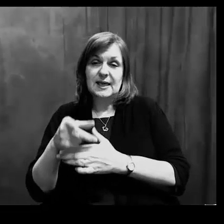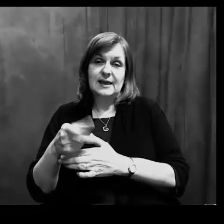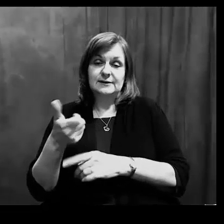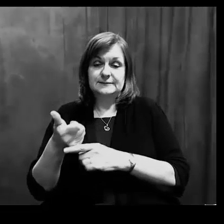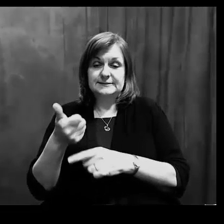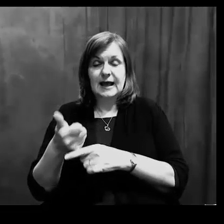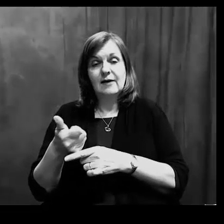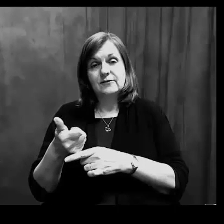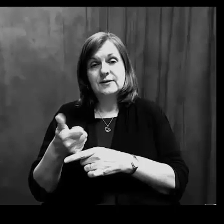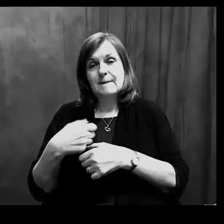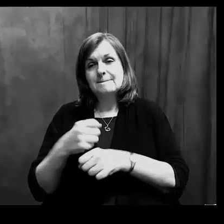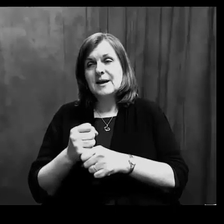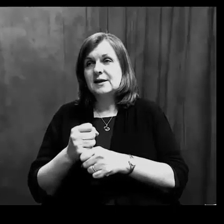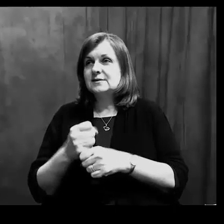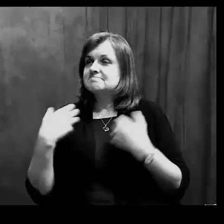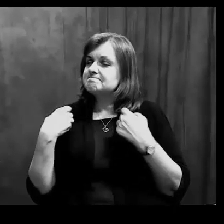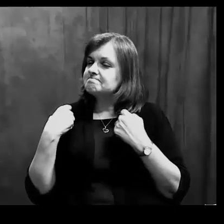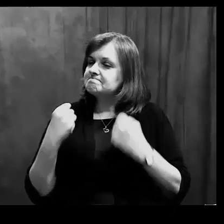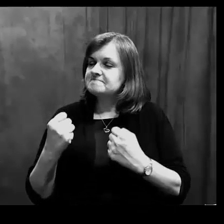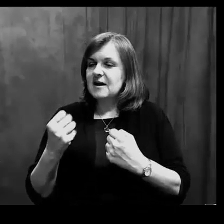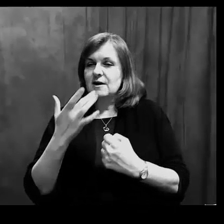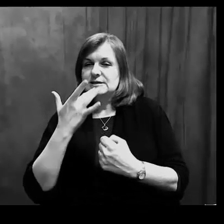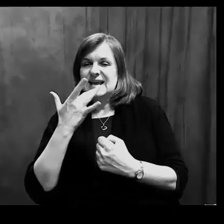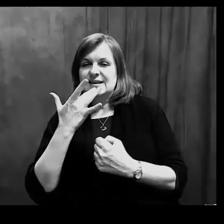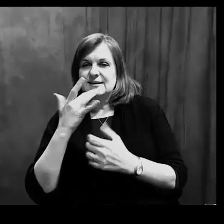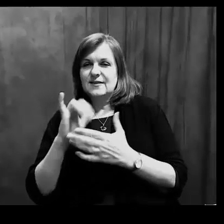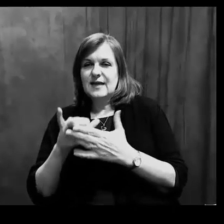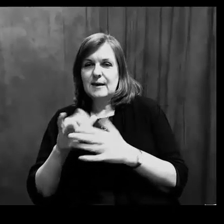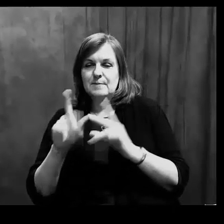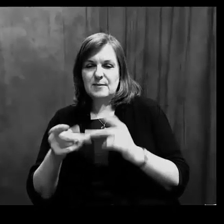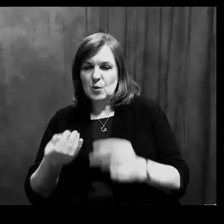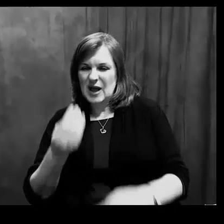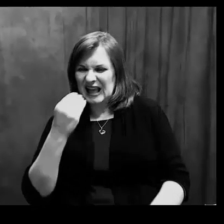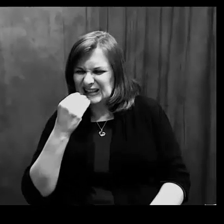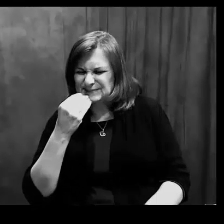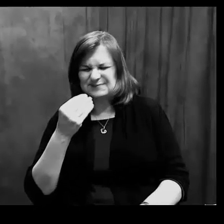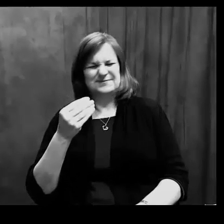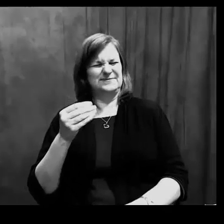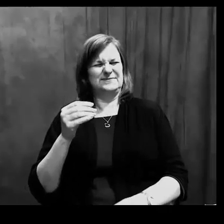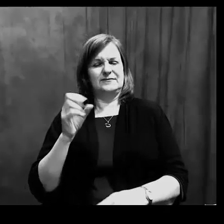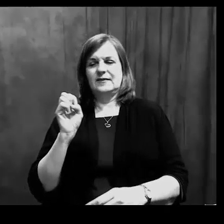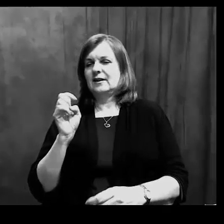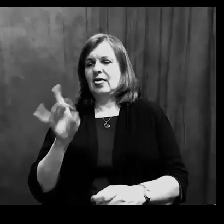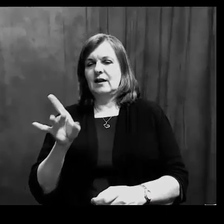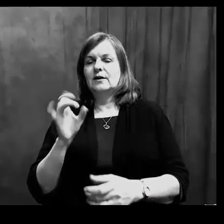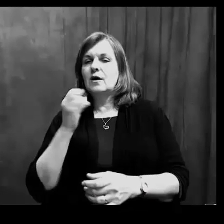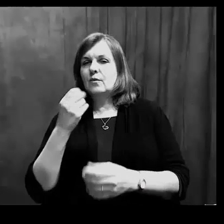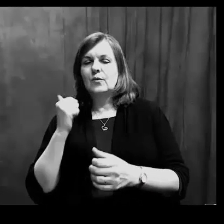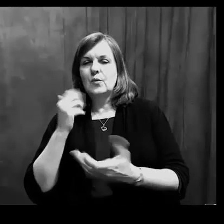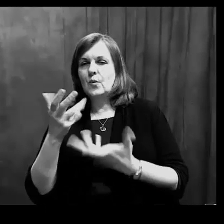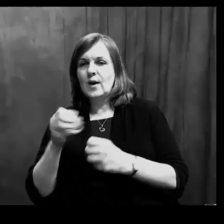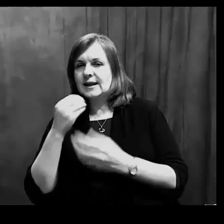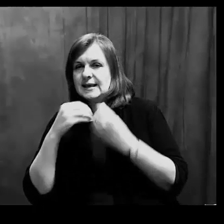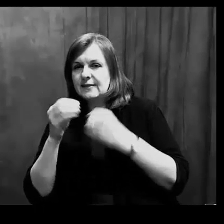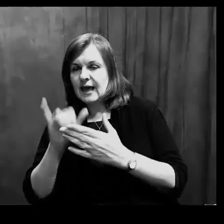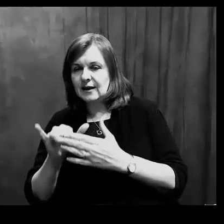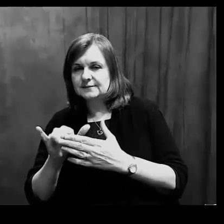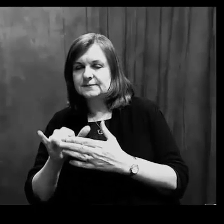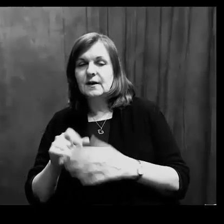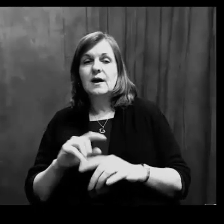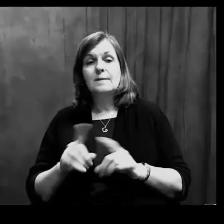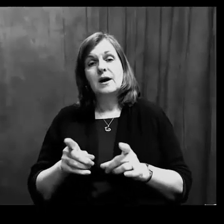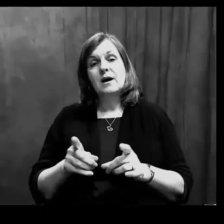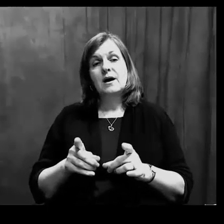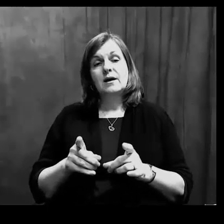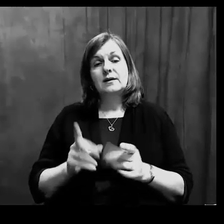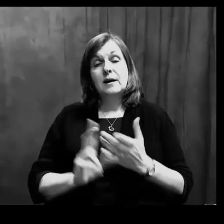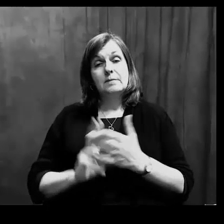or that distastefulness would actually be so powerful you wouldn't eat it even as an herbivore or as a caterpillar in nature